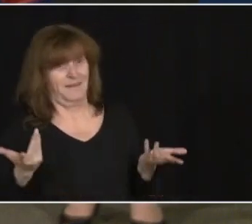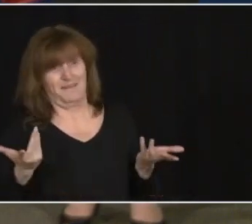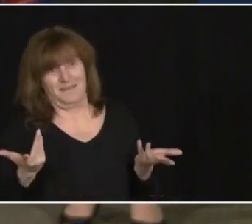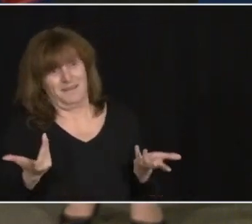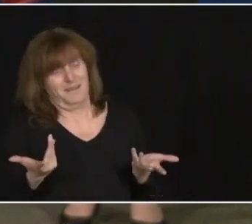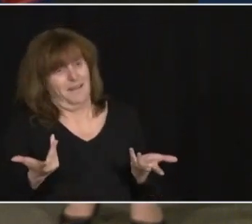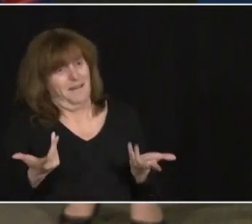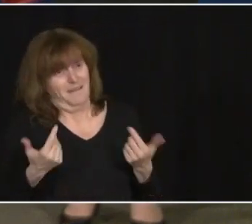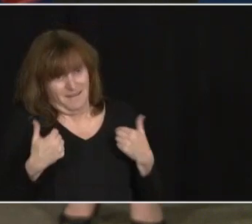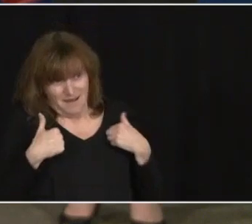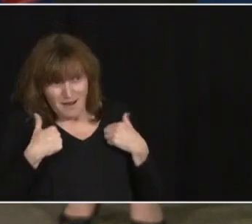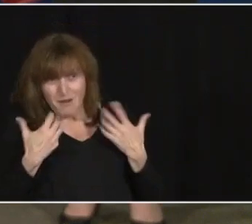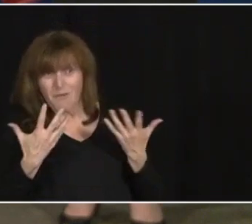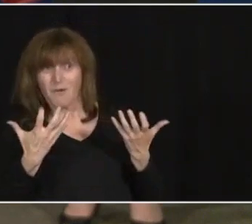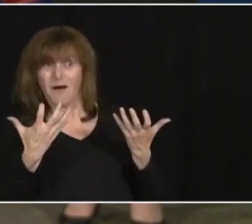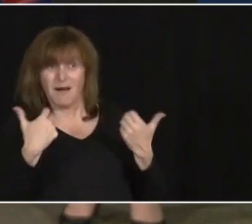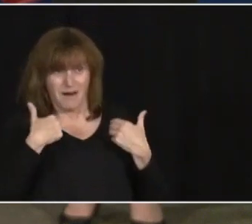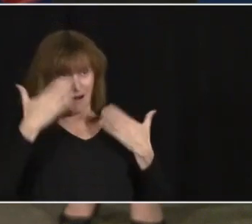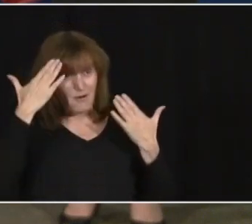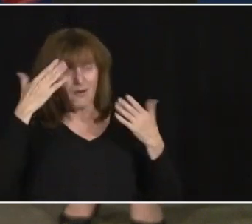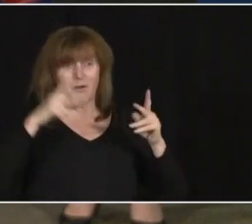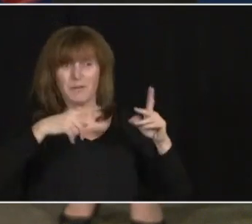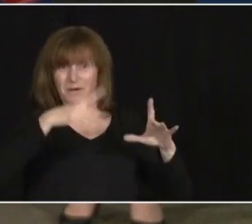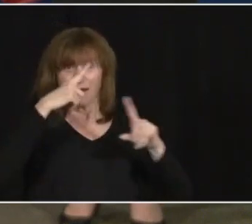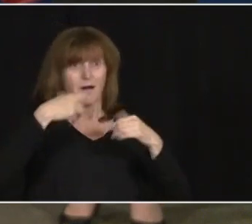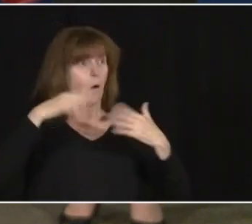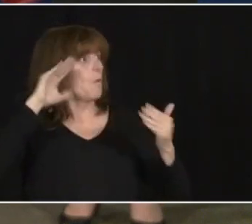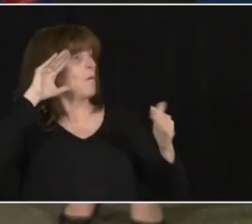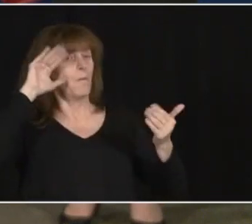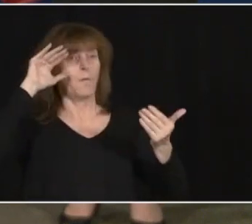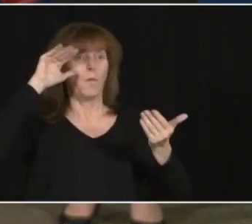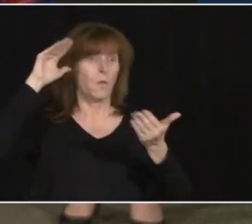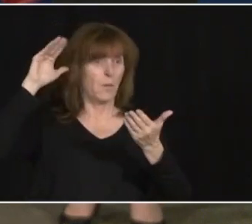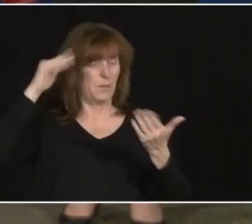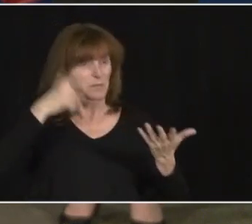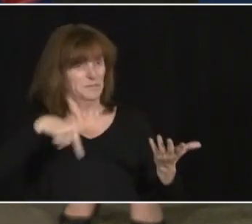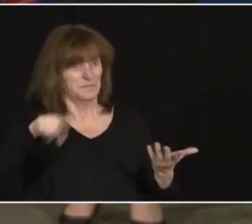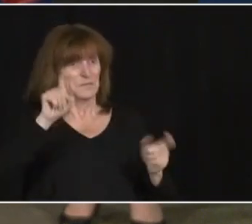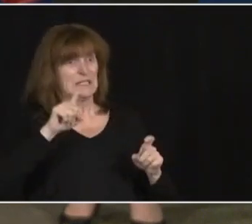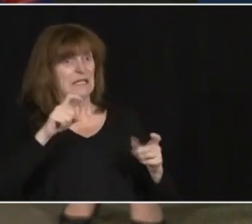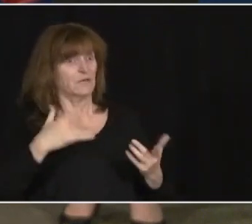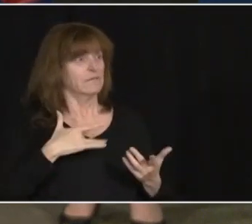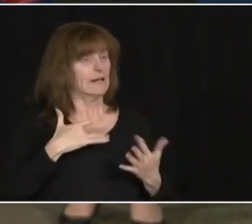Because that's what people want. They want hope. They want certainty in their lives. And I